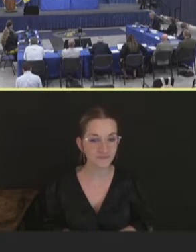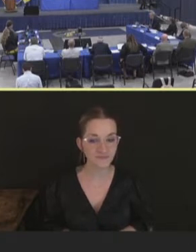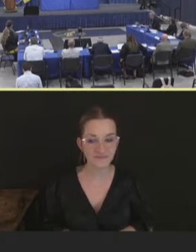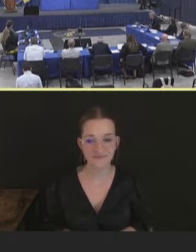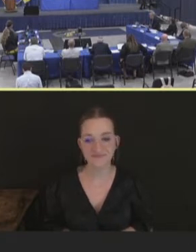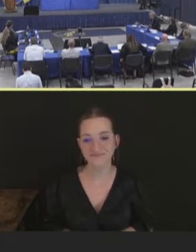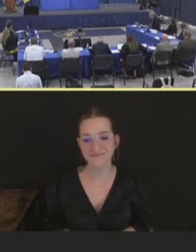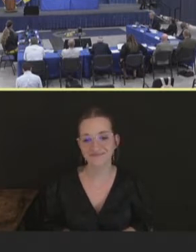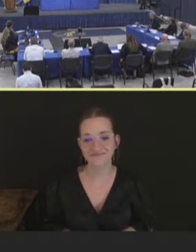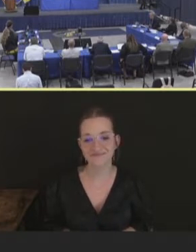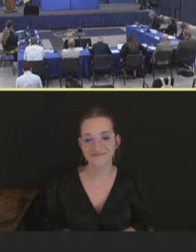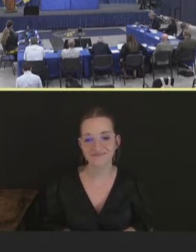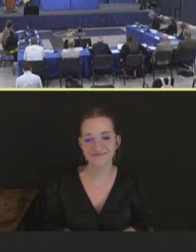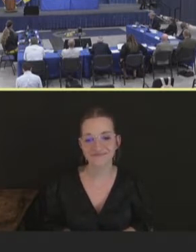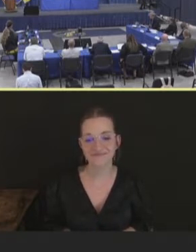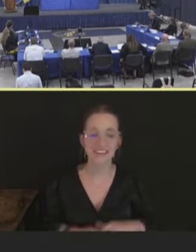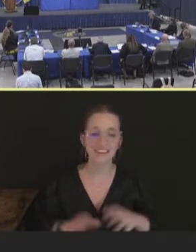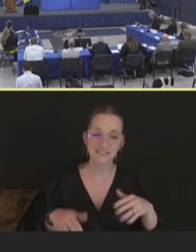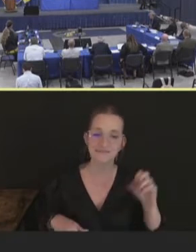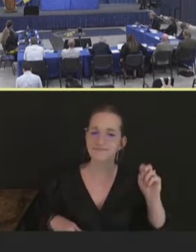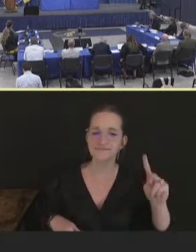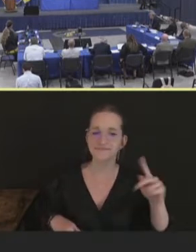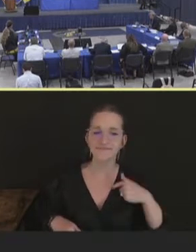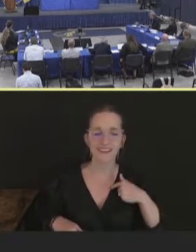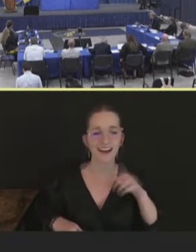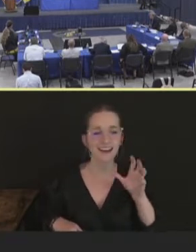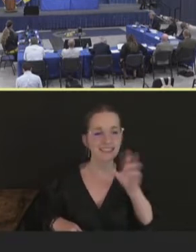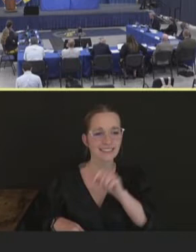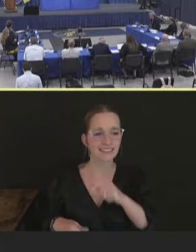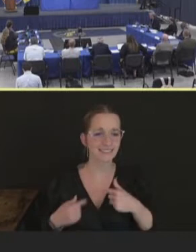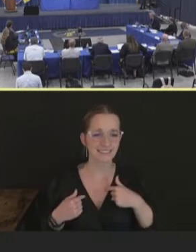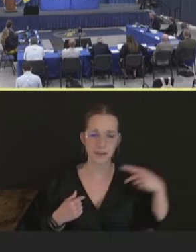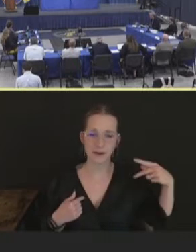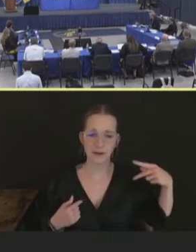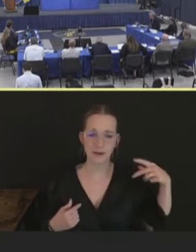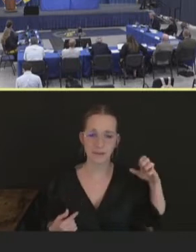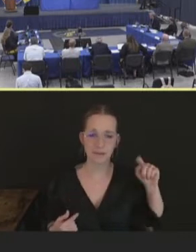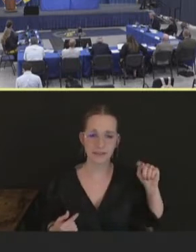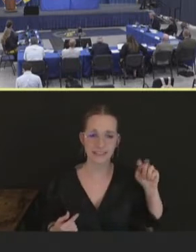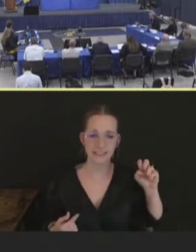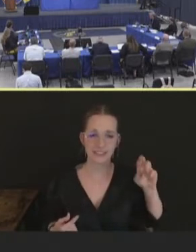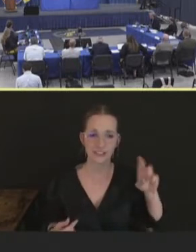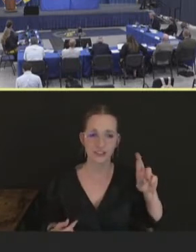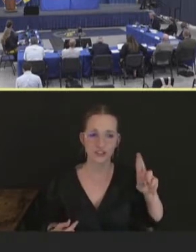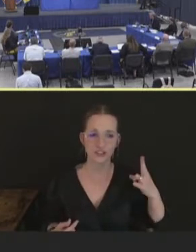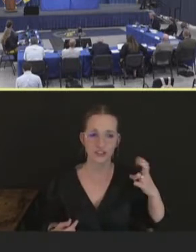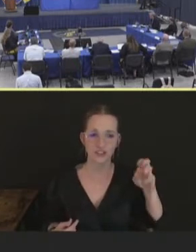I guess, I will go ahead.